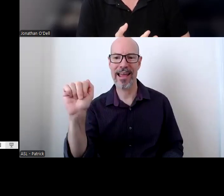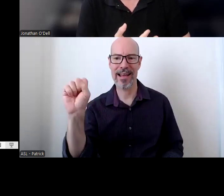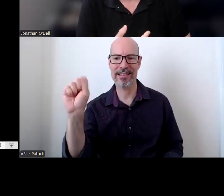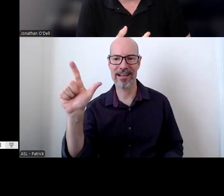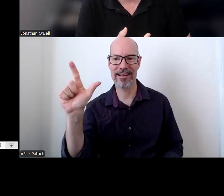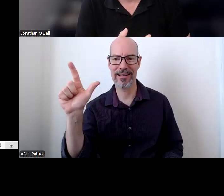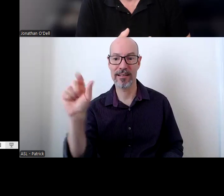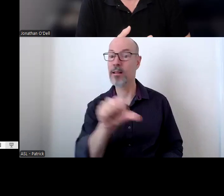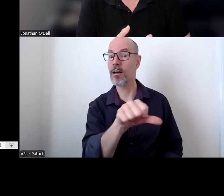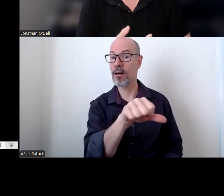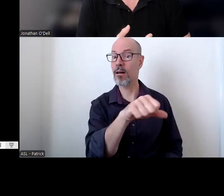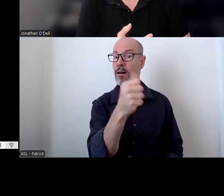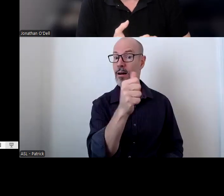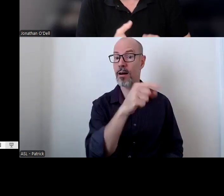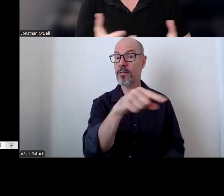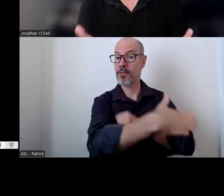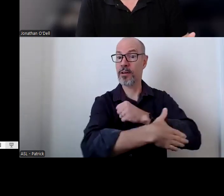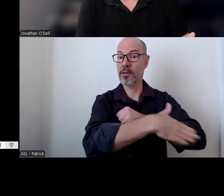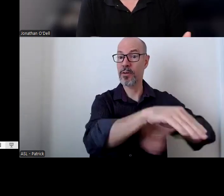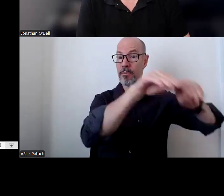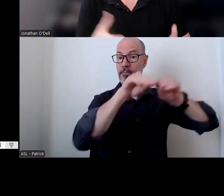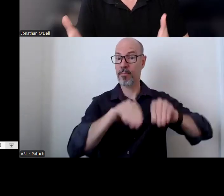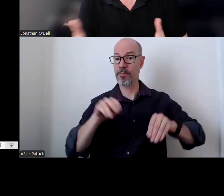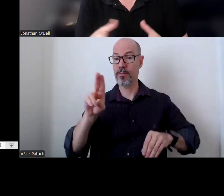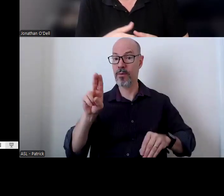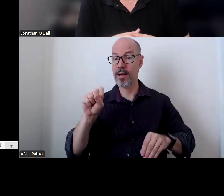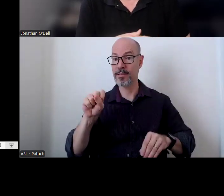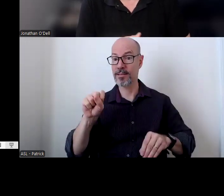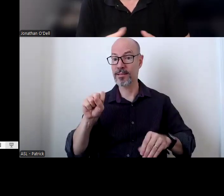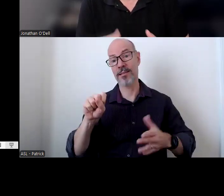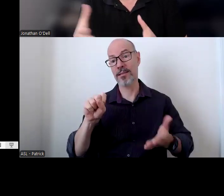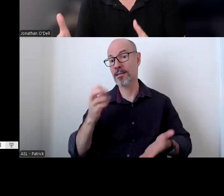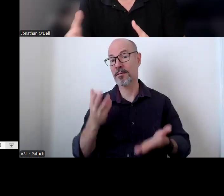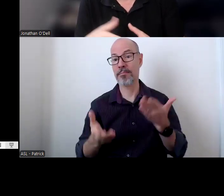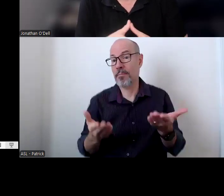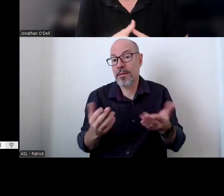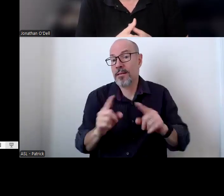from other parts of the world who live in the United States who may or may not know a